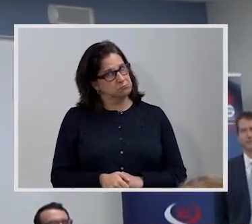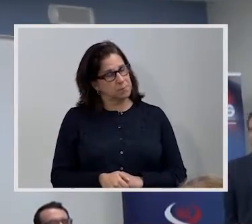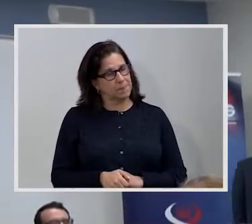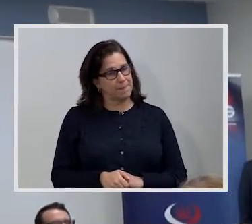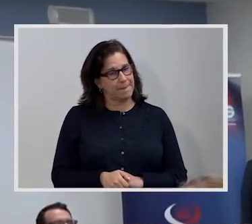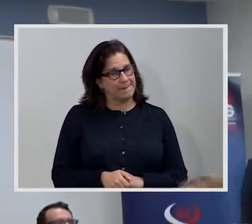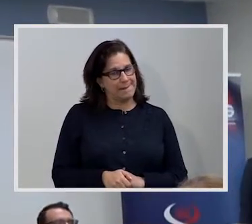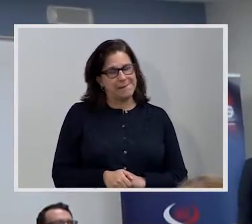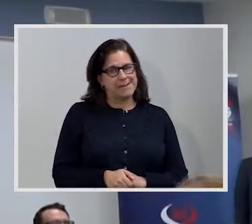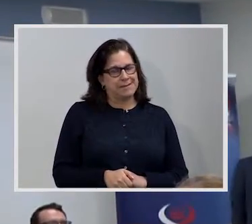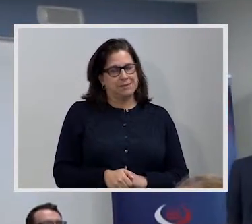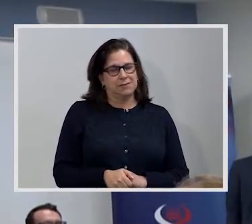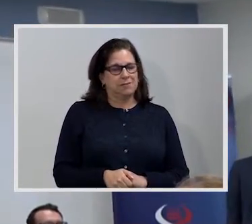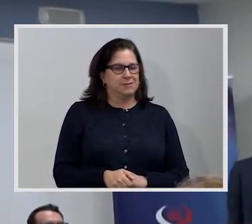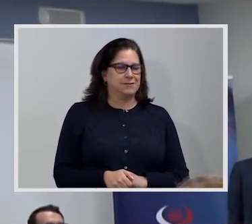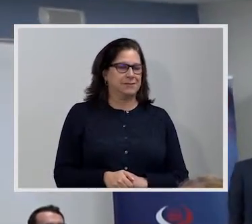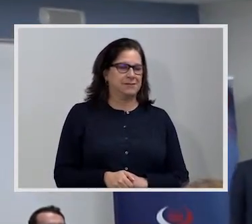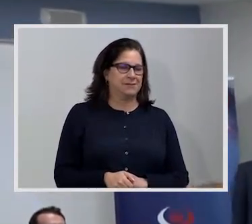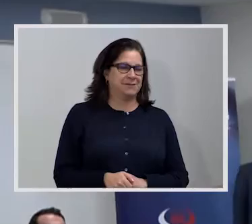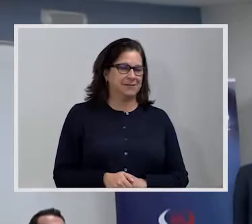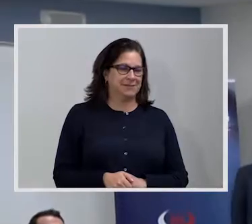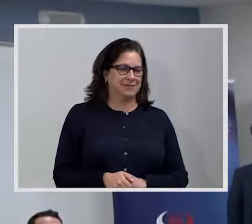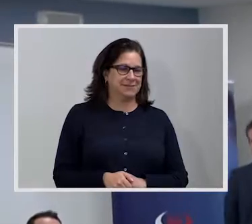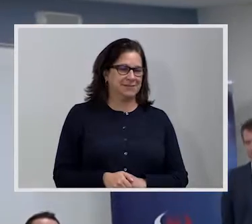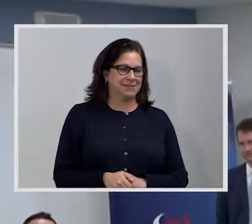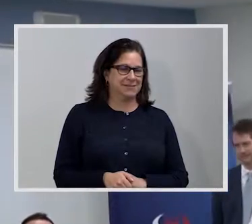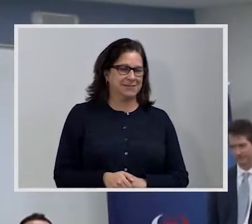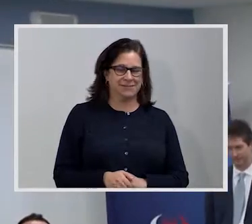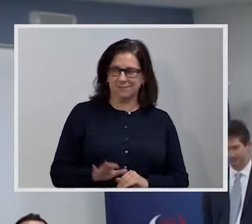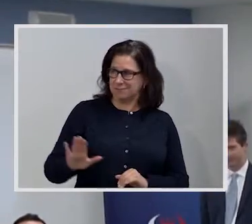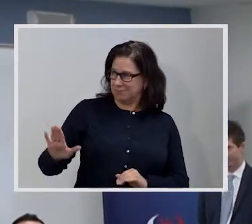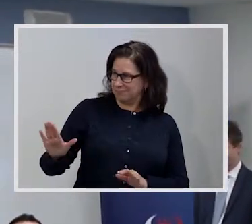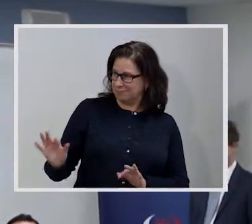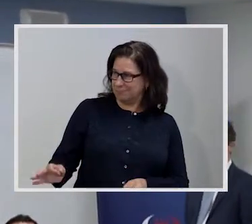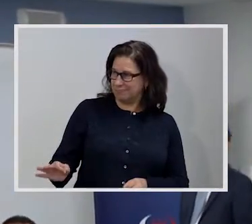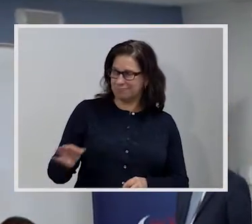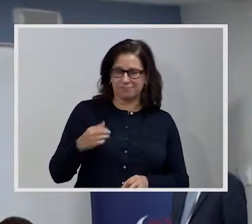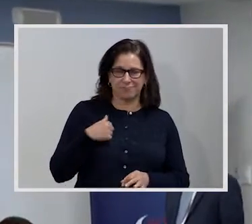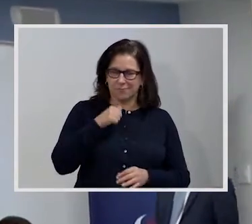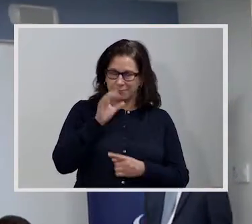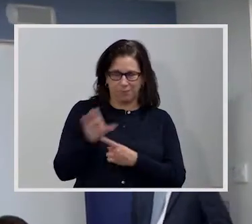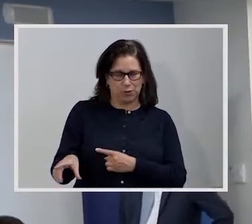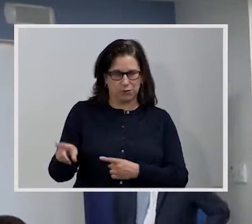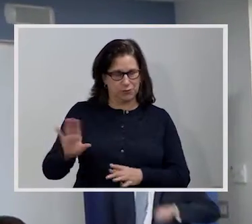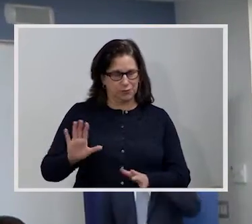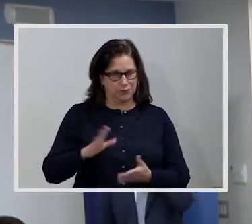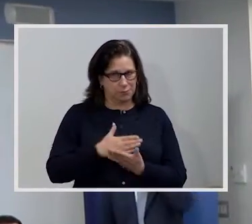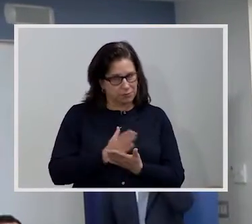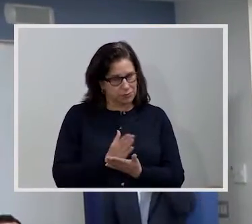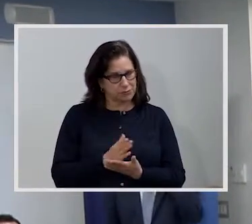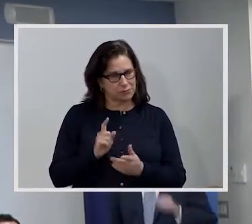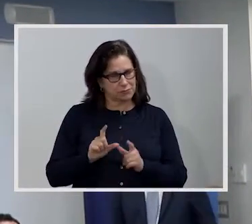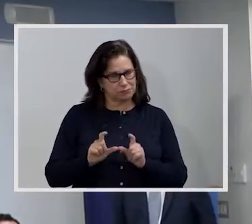SHE DID IT ALL, I DIDN'T EVEN PRESSURE HER. BUT I WANT TO SAY, WHAT I WANTED TO ACKNOWLEDGE FOR YOU IS A COUPLE OF THINGS.